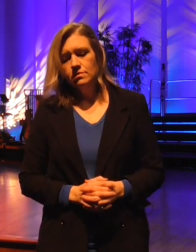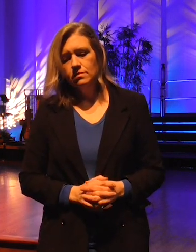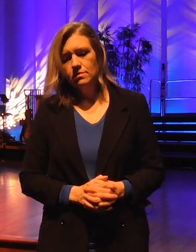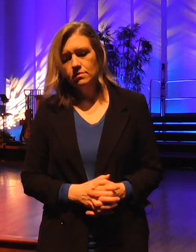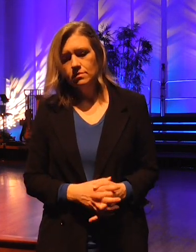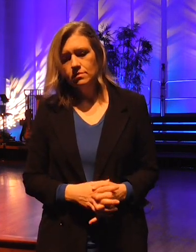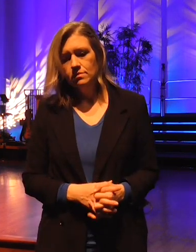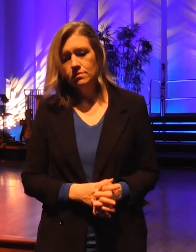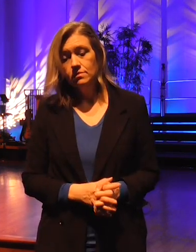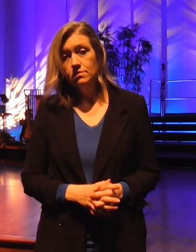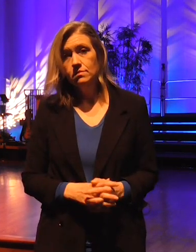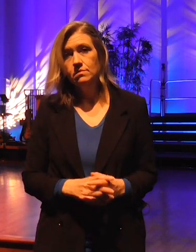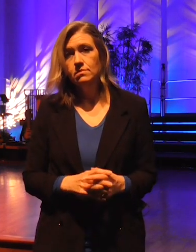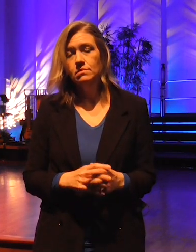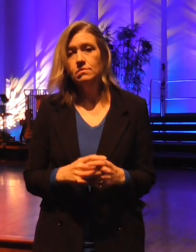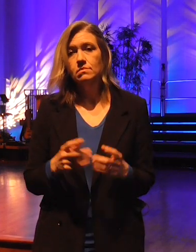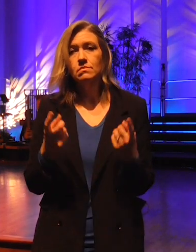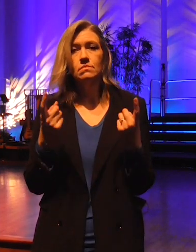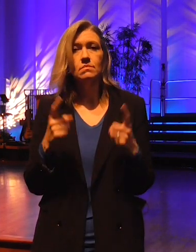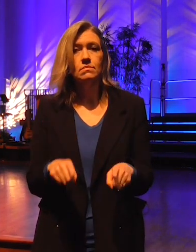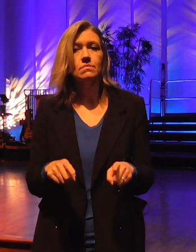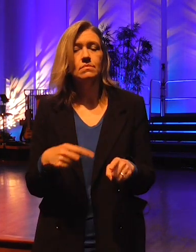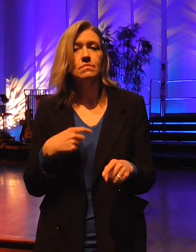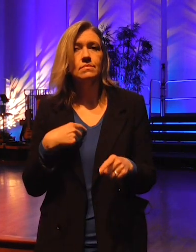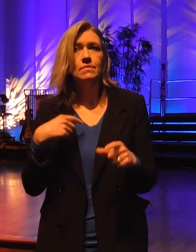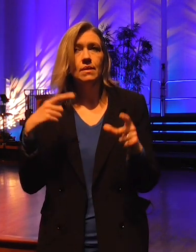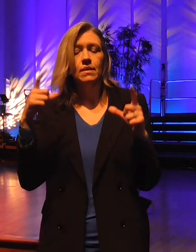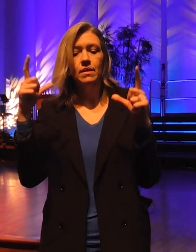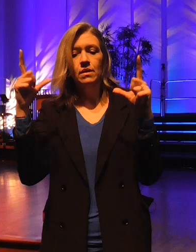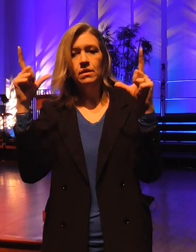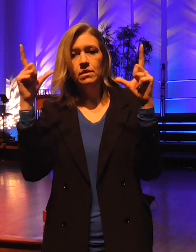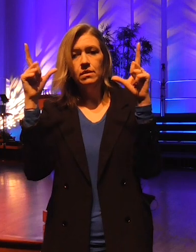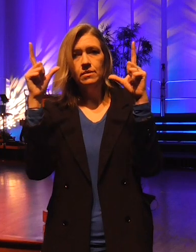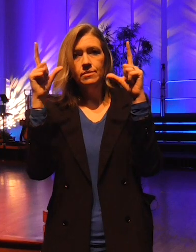and when I close my